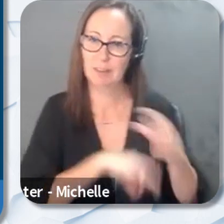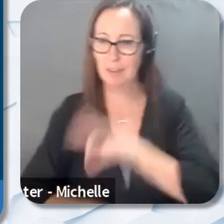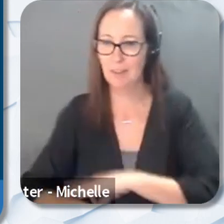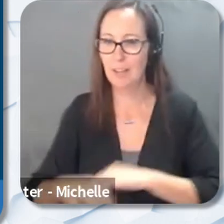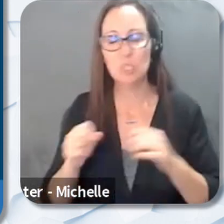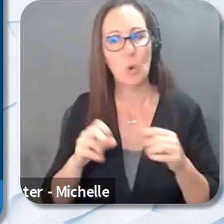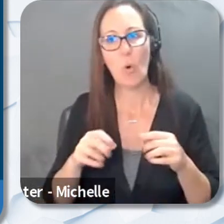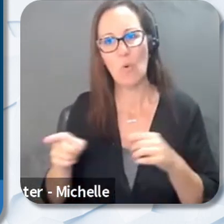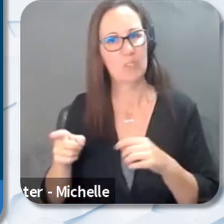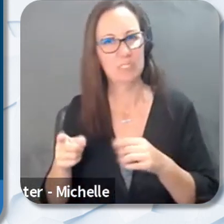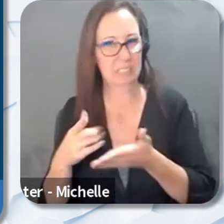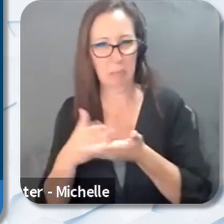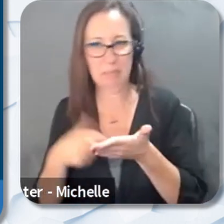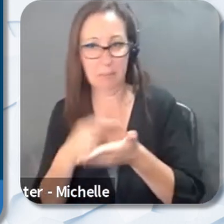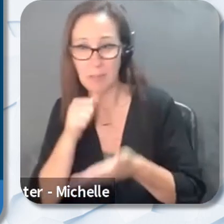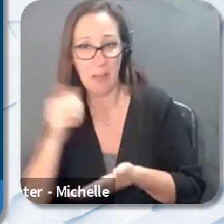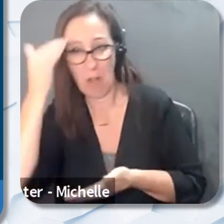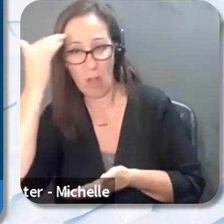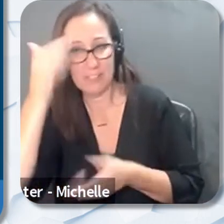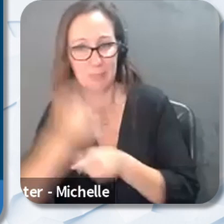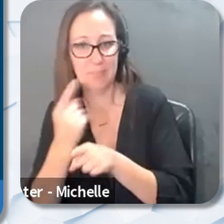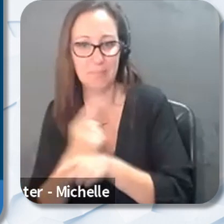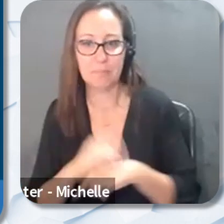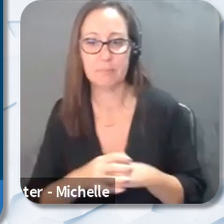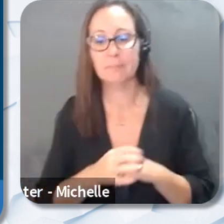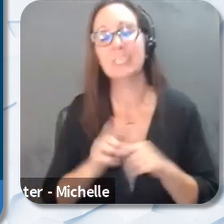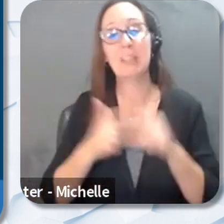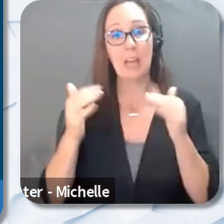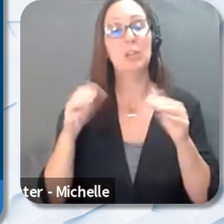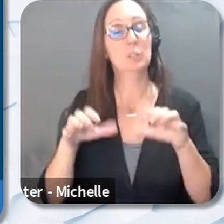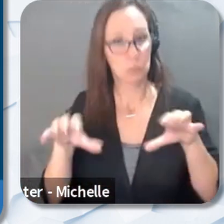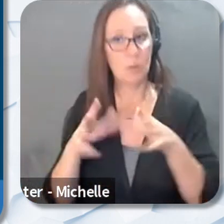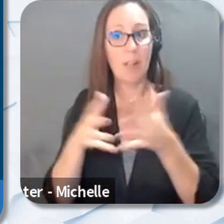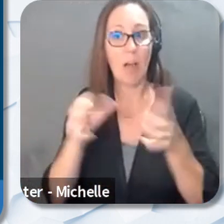didn't have that knowledge and then we're doing quite a bit of work now around planning for.